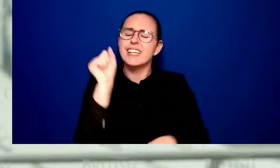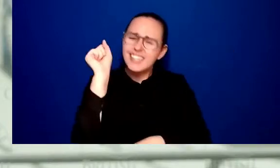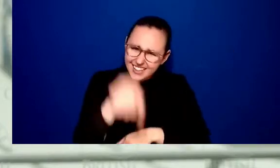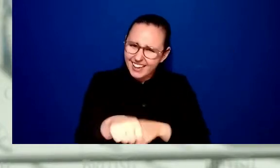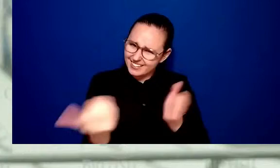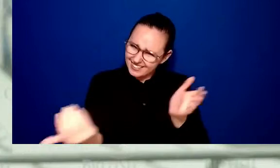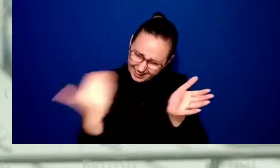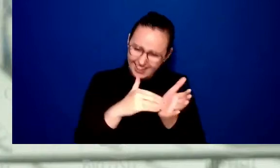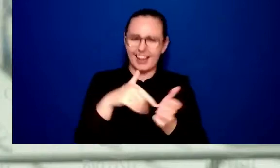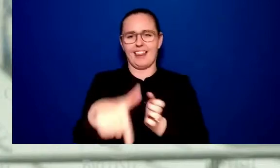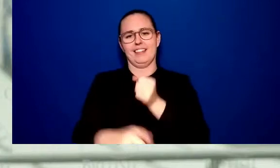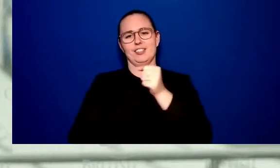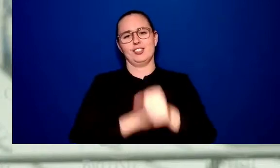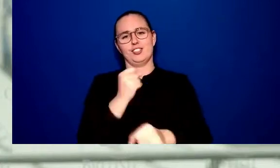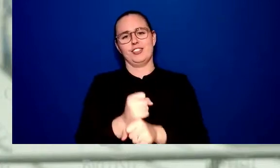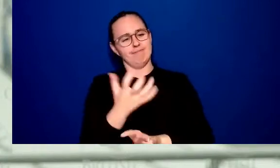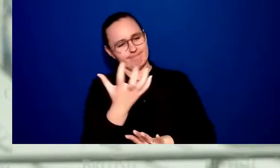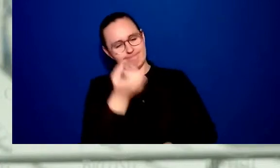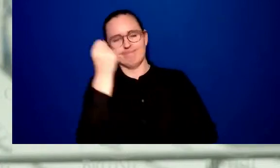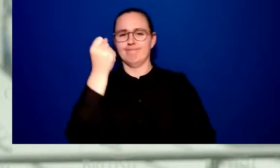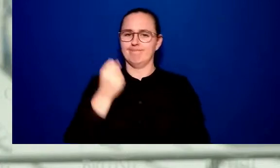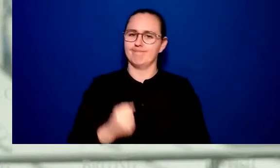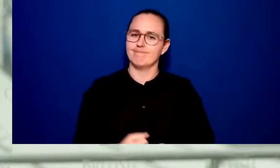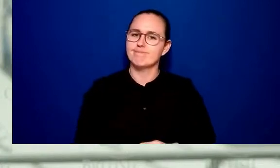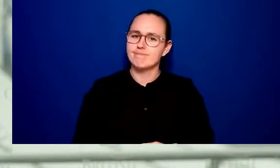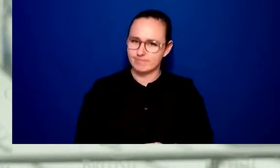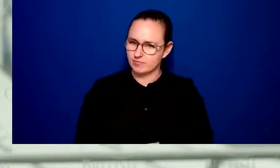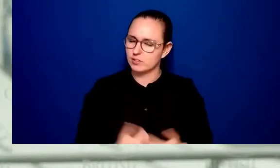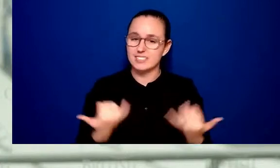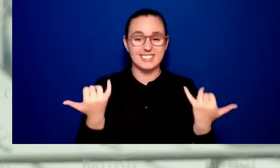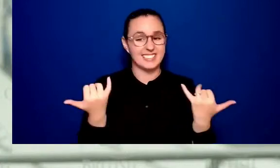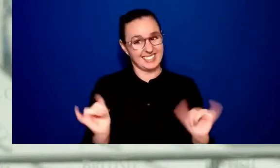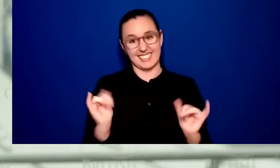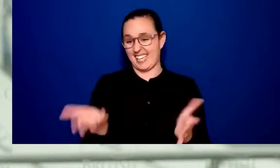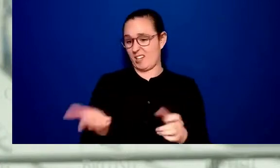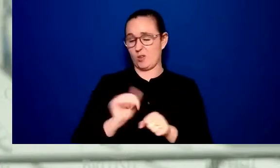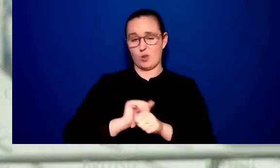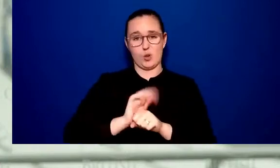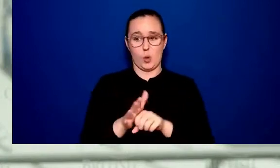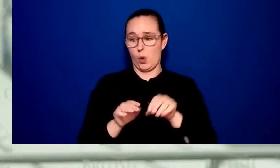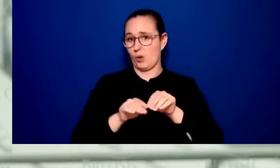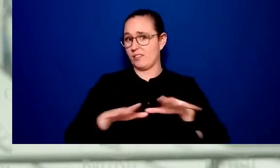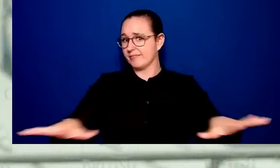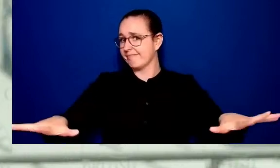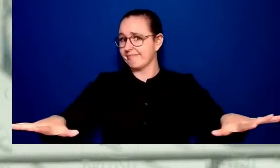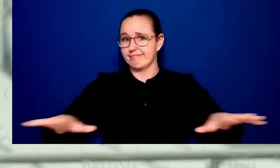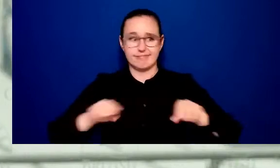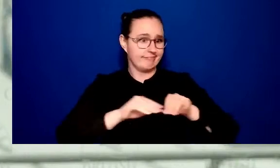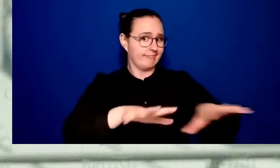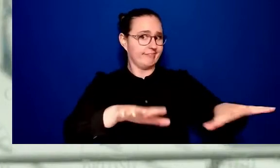transmission. We know that this virus is transmitting and communities around the province and the Nate in the news train